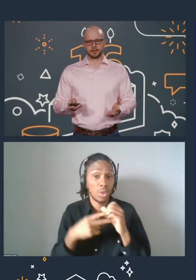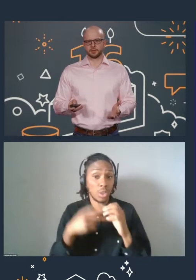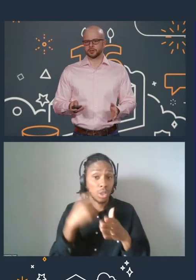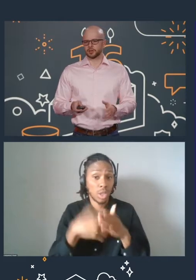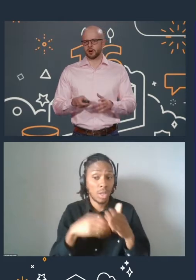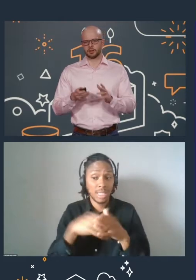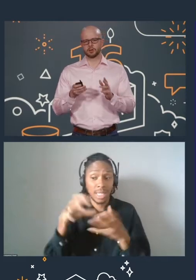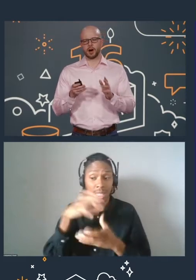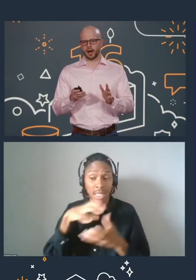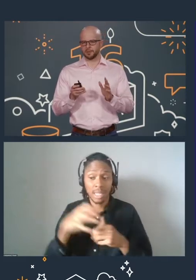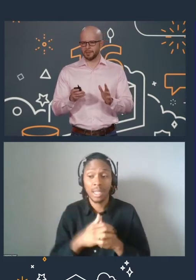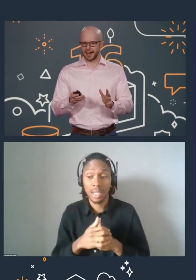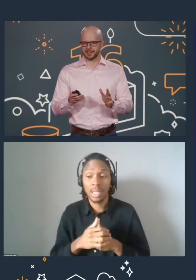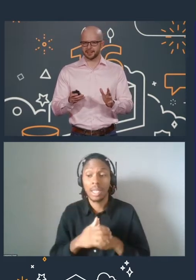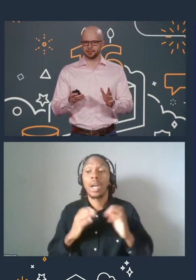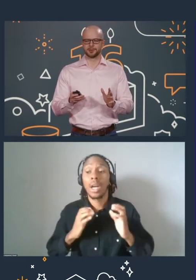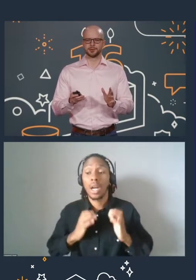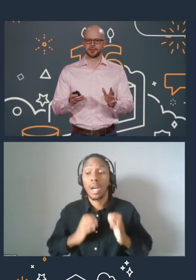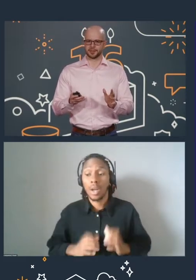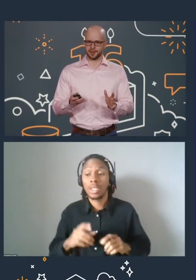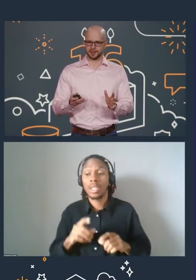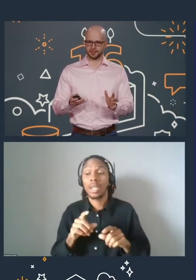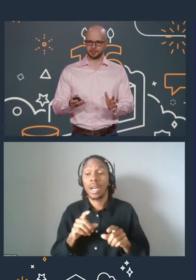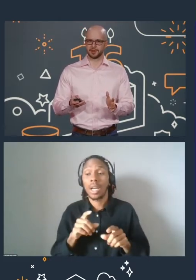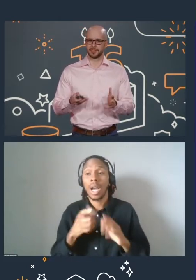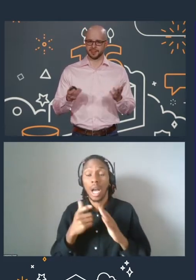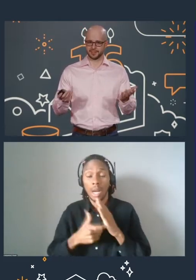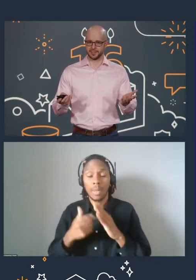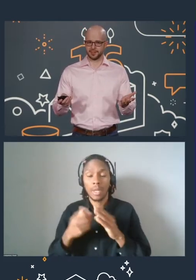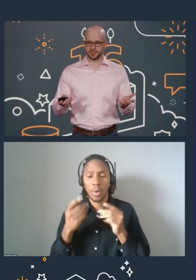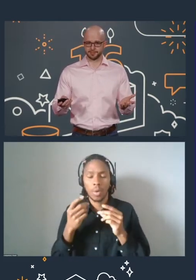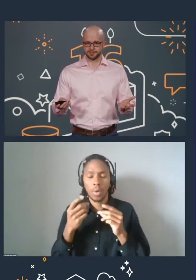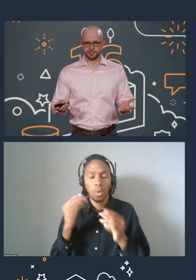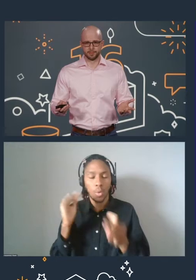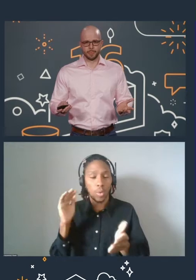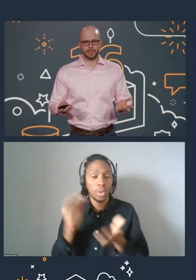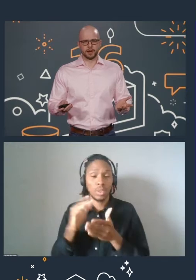Customers can also automatically reduce their costs with Intelligent-Tiering.